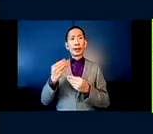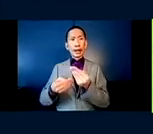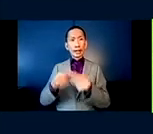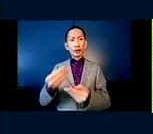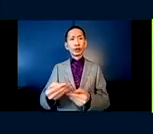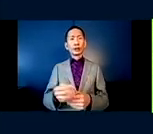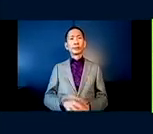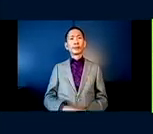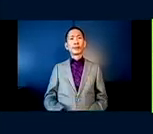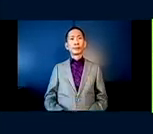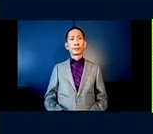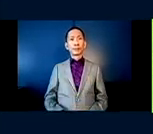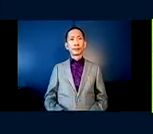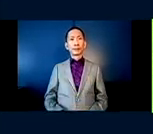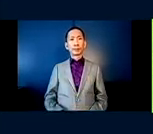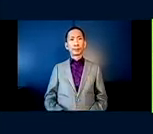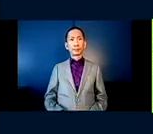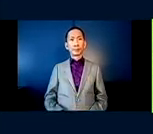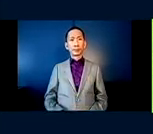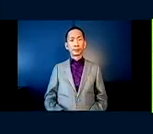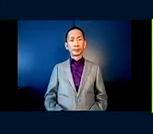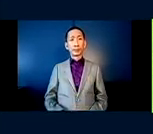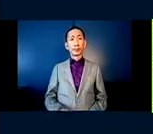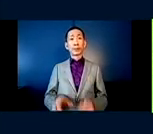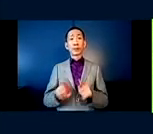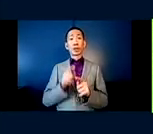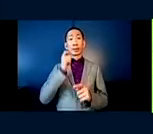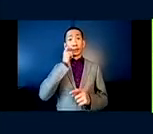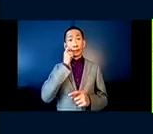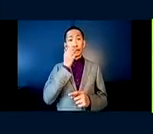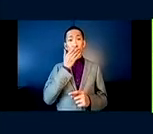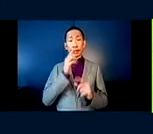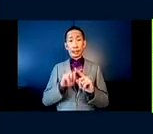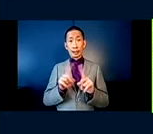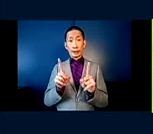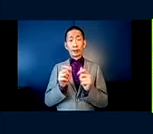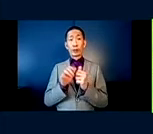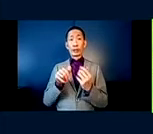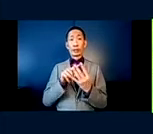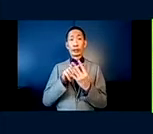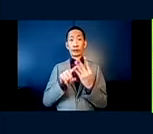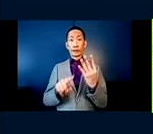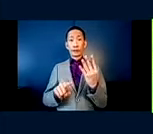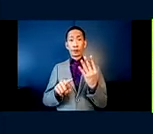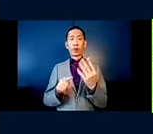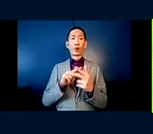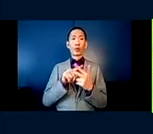FAMILY HISTORY AND ANCESTRY. SO THEN YOU ALSO NOTICE THAT SKIN COLOR DIFFERENCES ACROSS